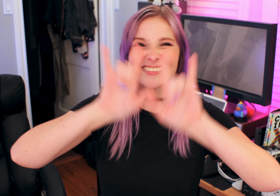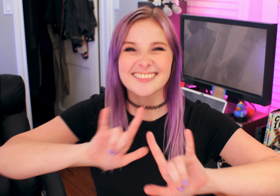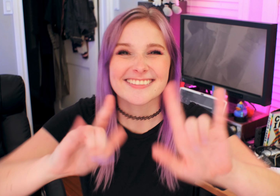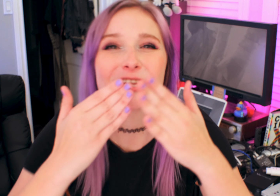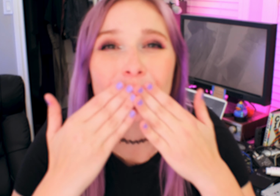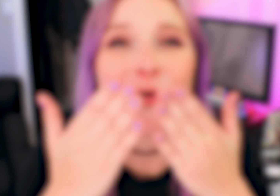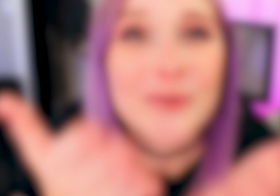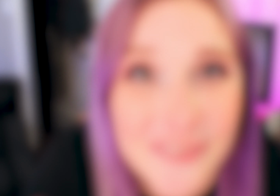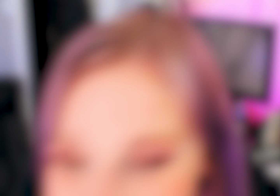ILY Bye!